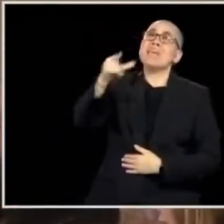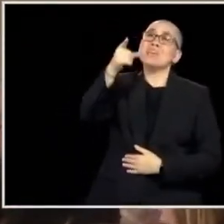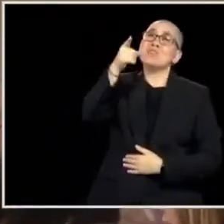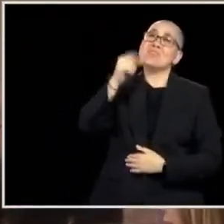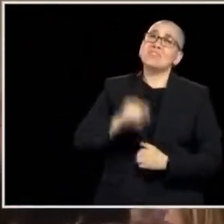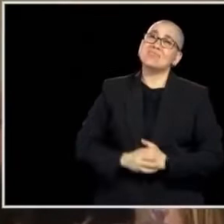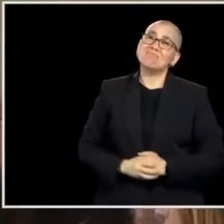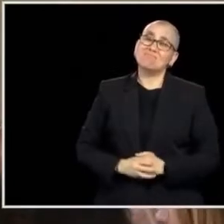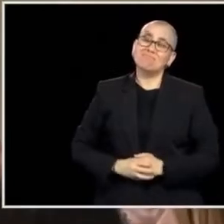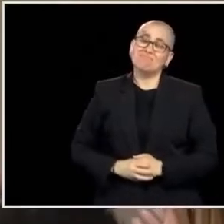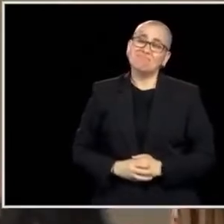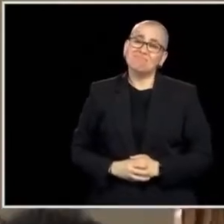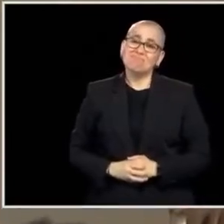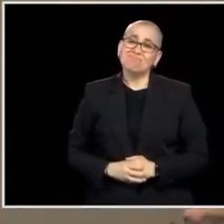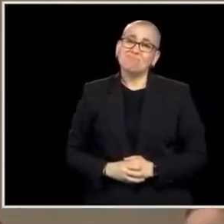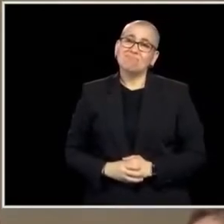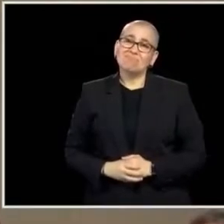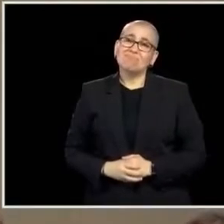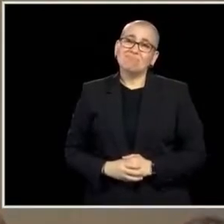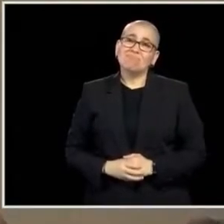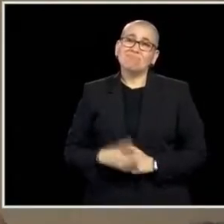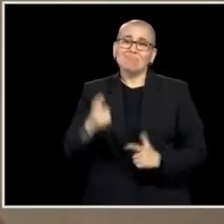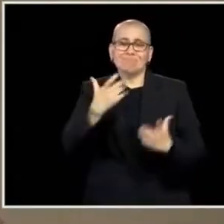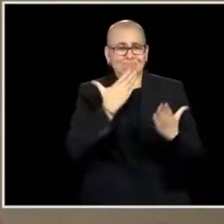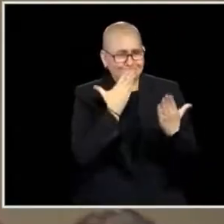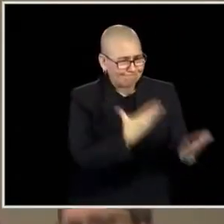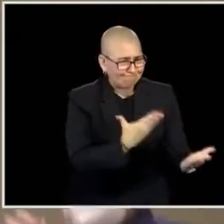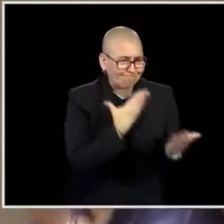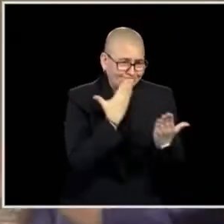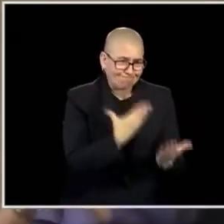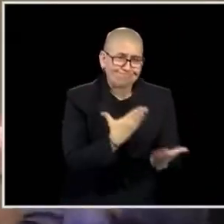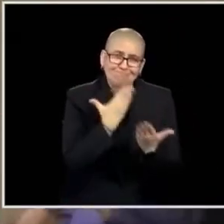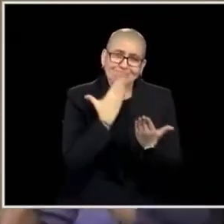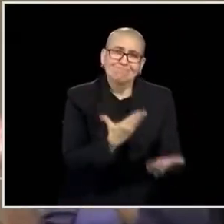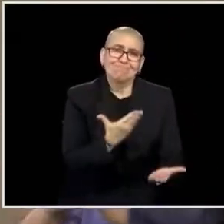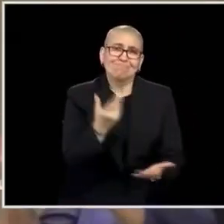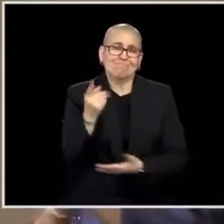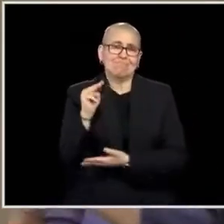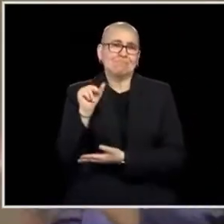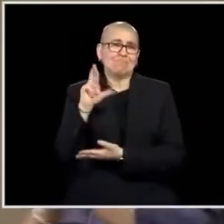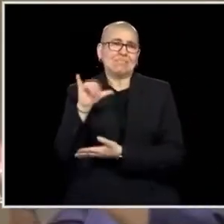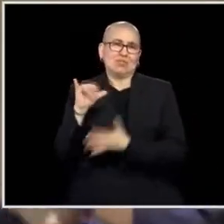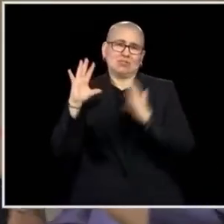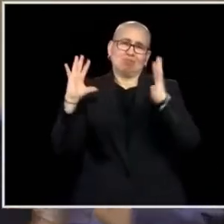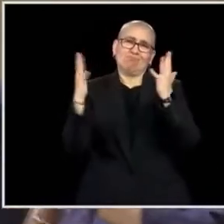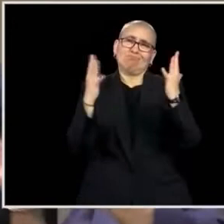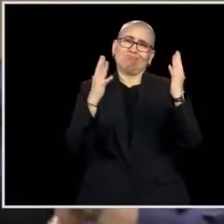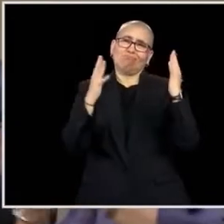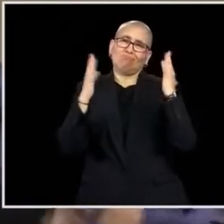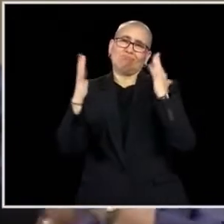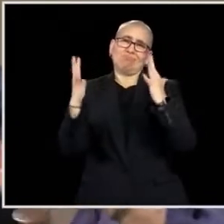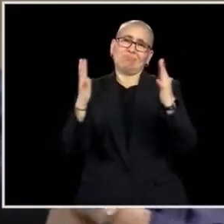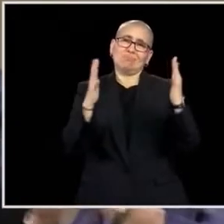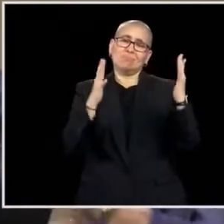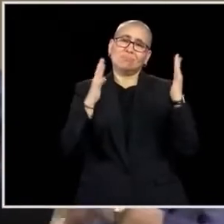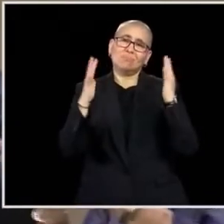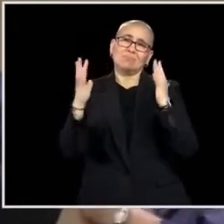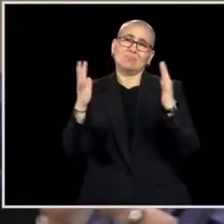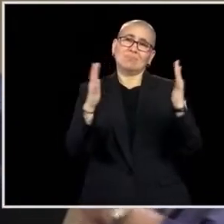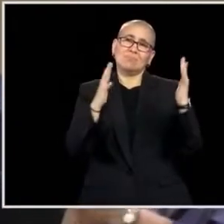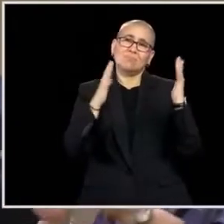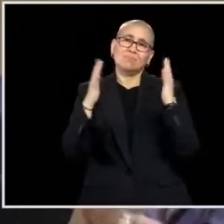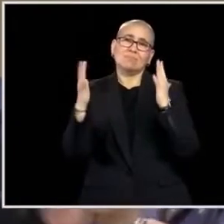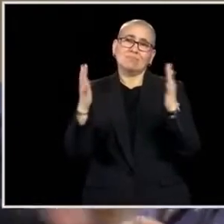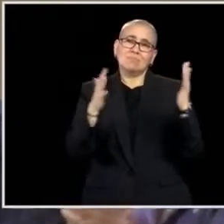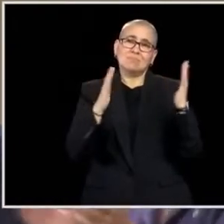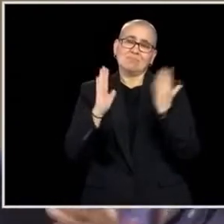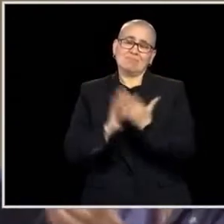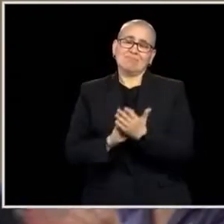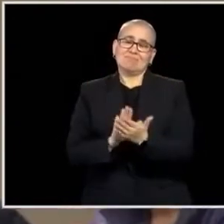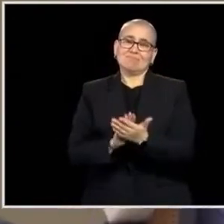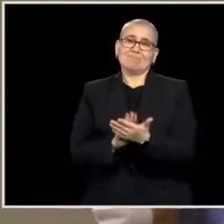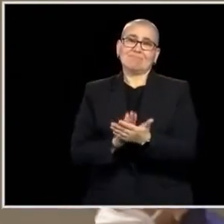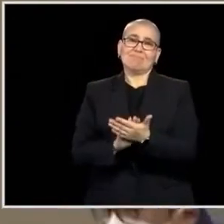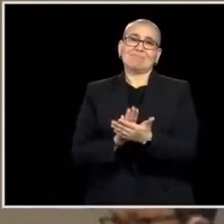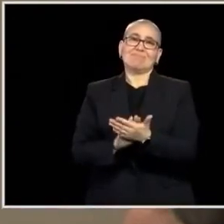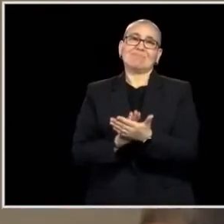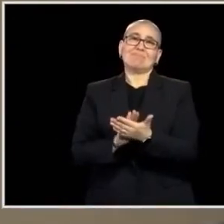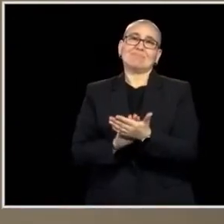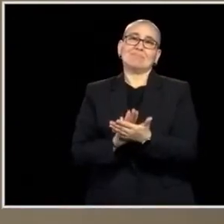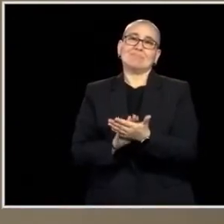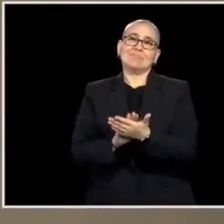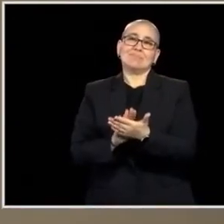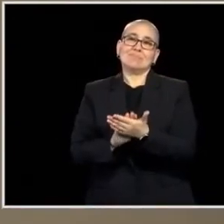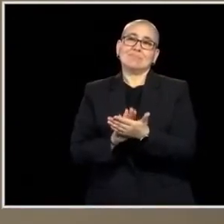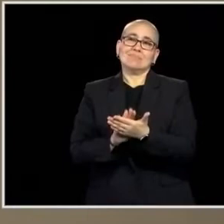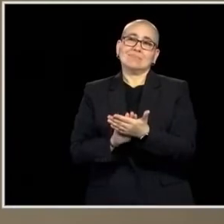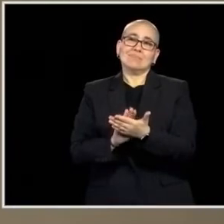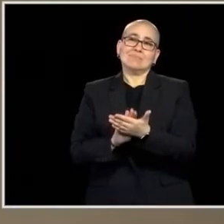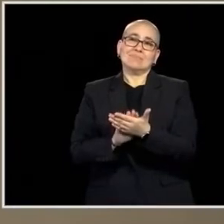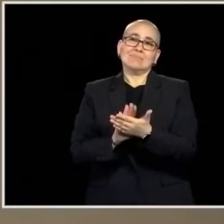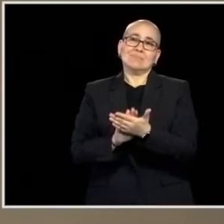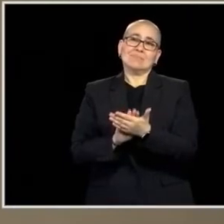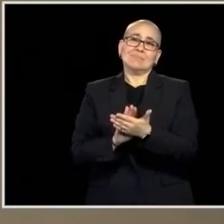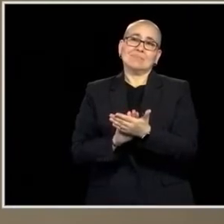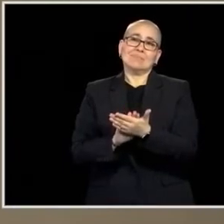MARY, THANK YOU.